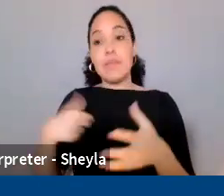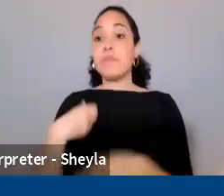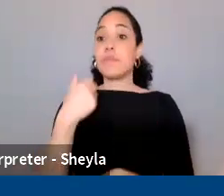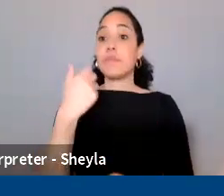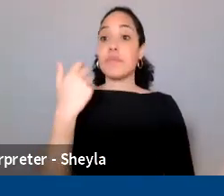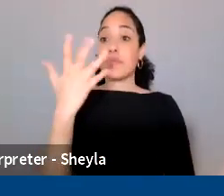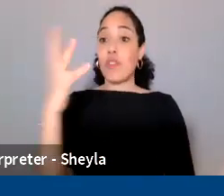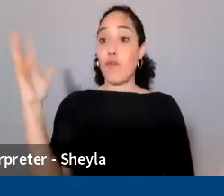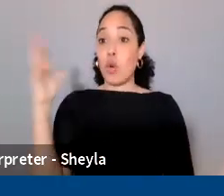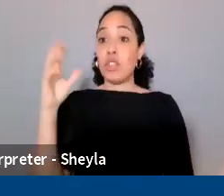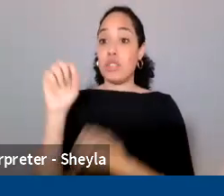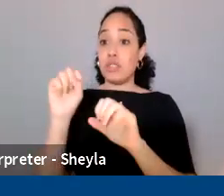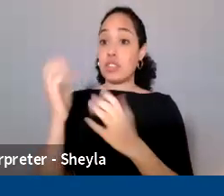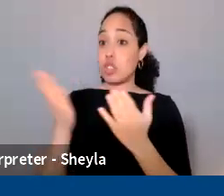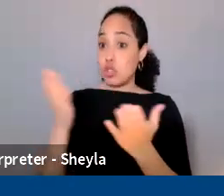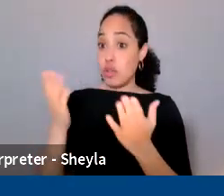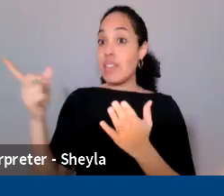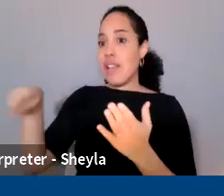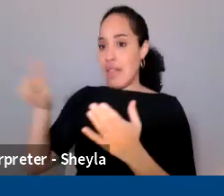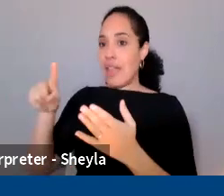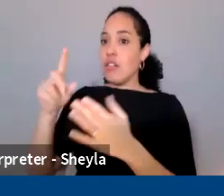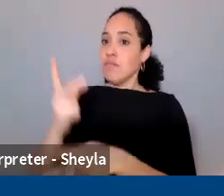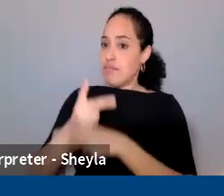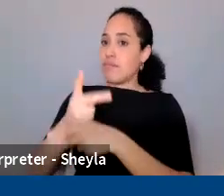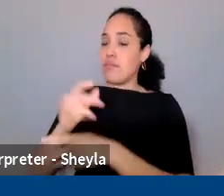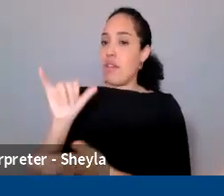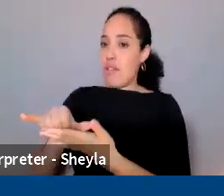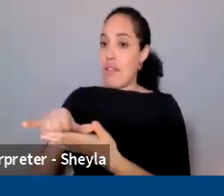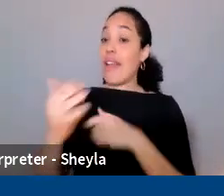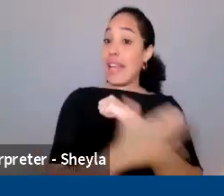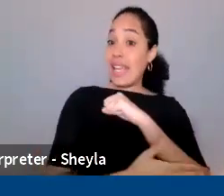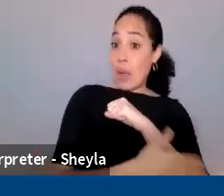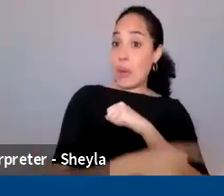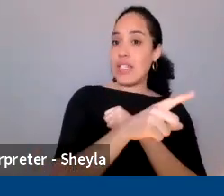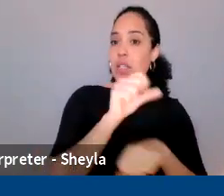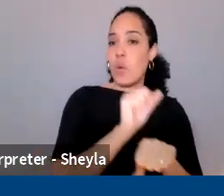National Forest system lands and then counties are working on private lands um so you will see